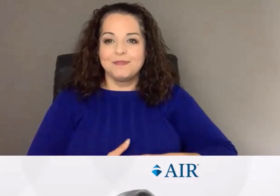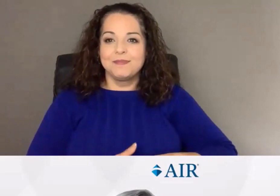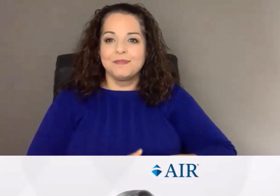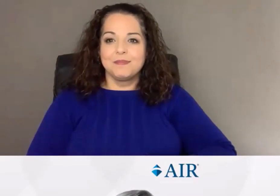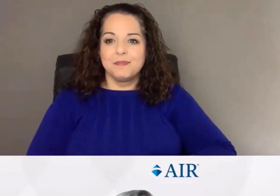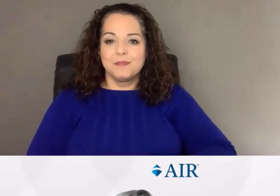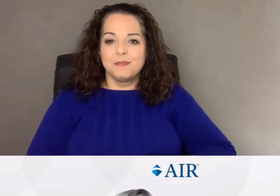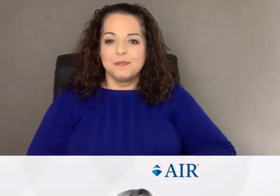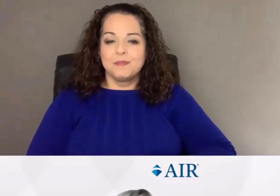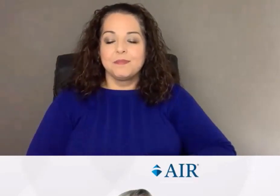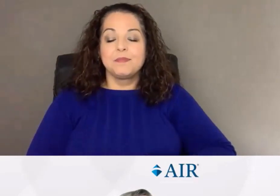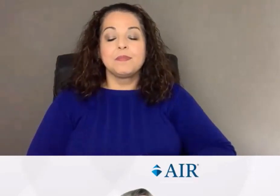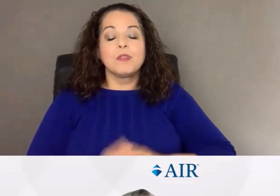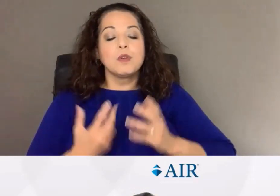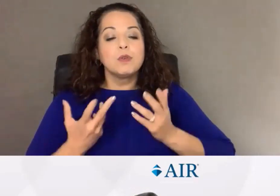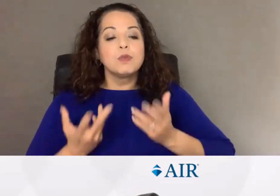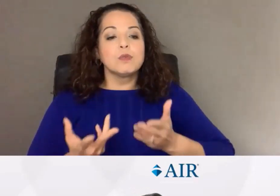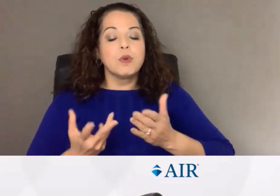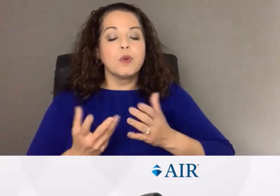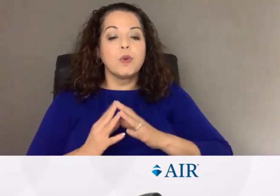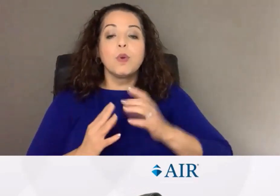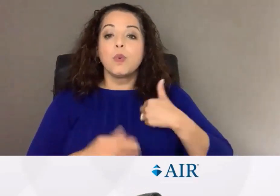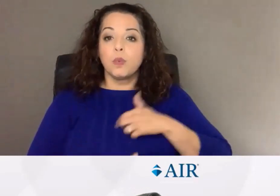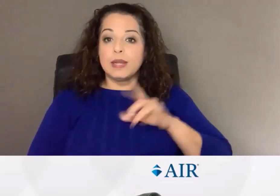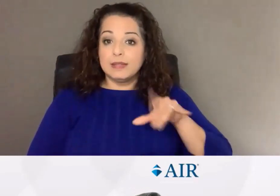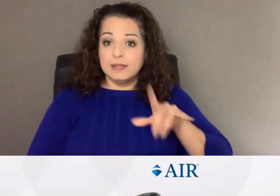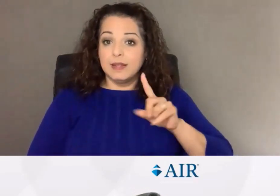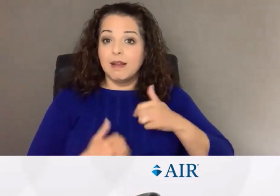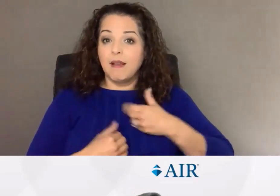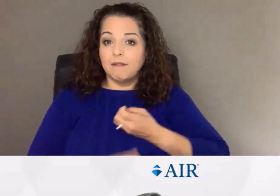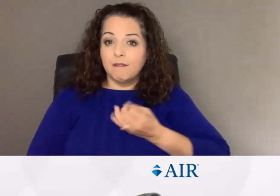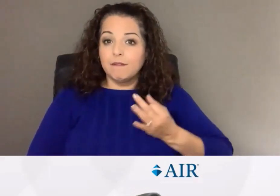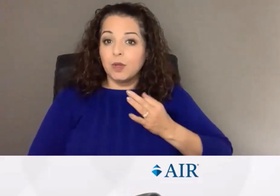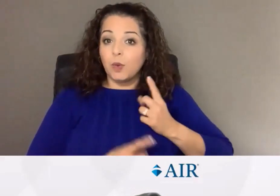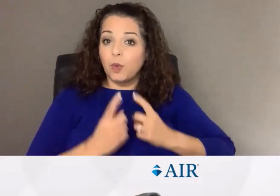So we did have a couple of questions for you, Dr. Gaid.